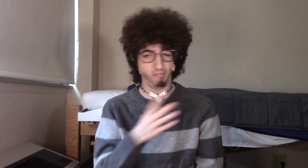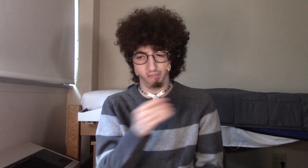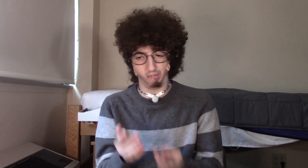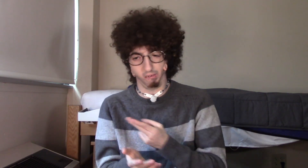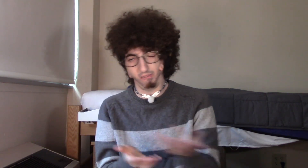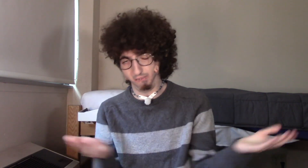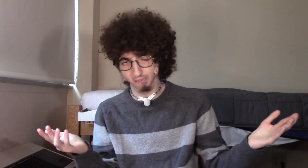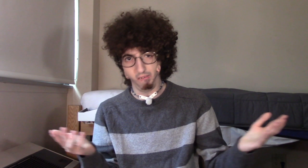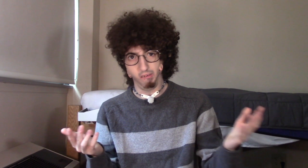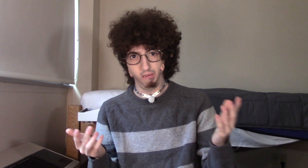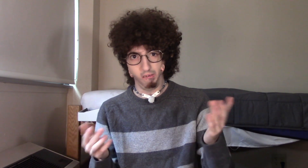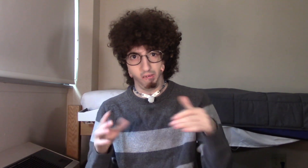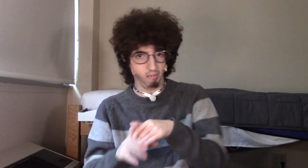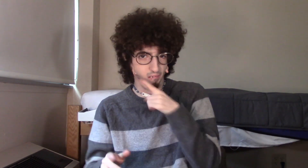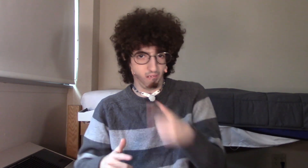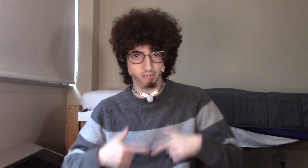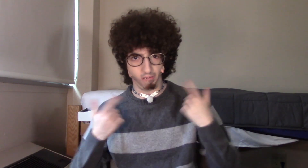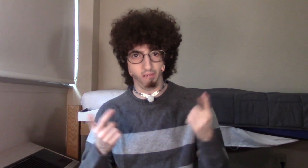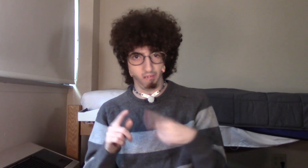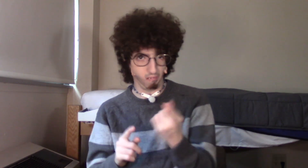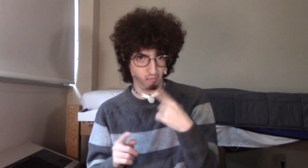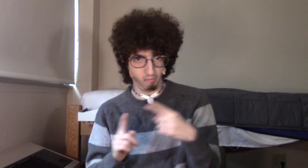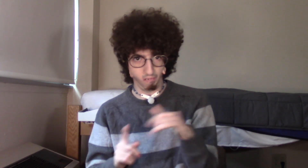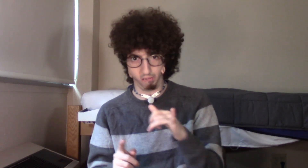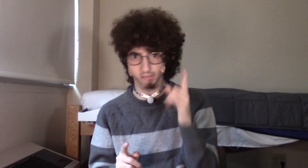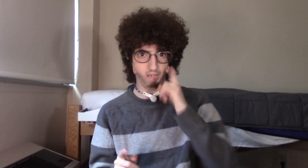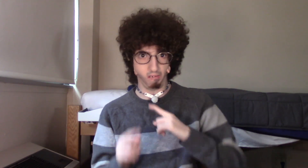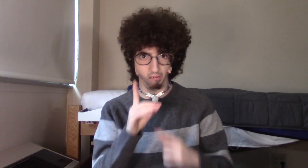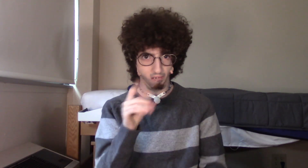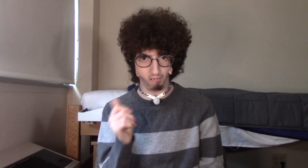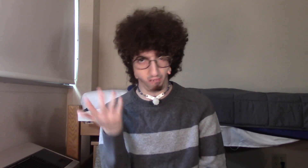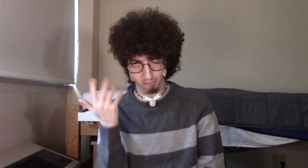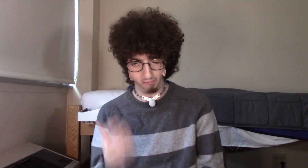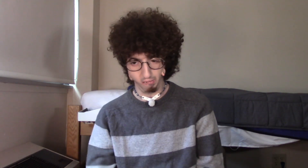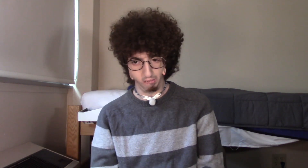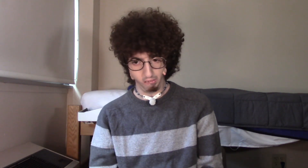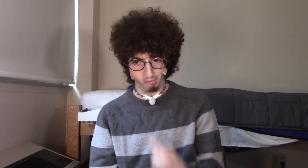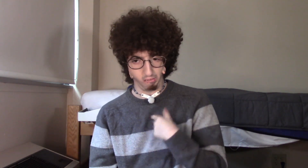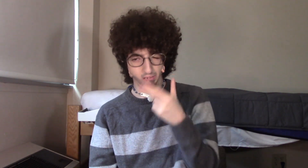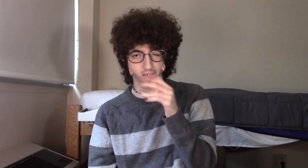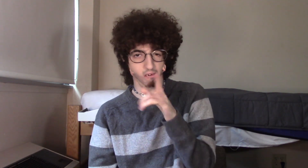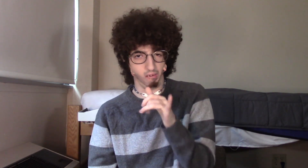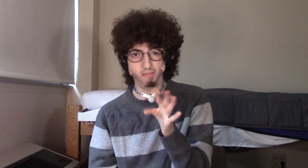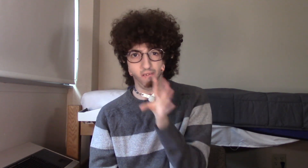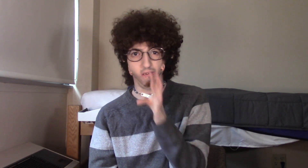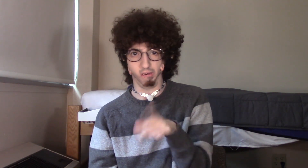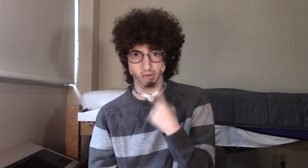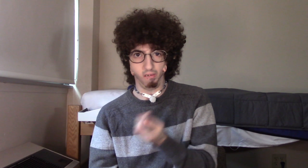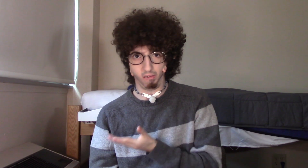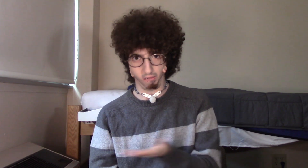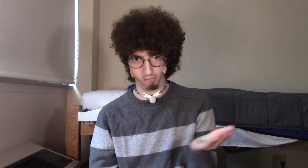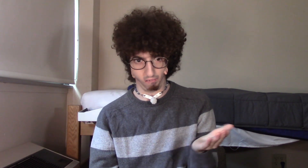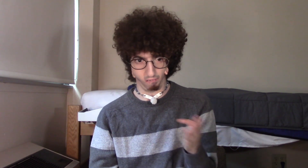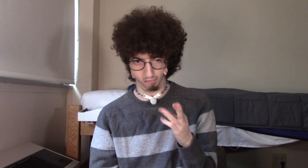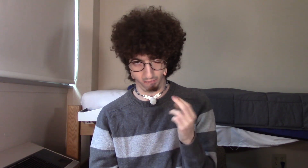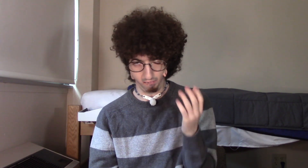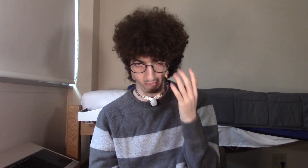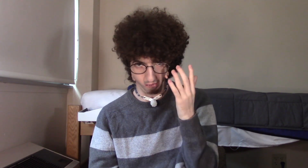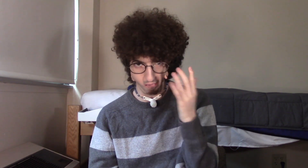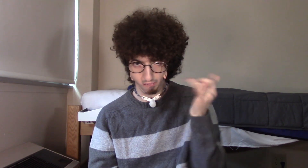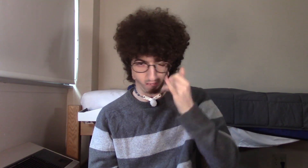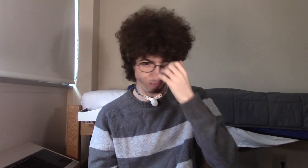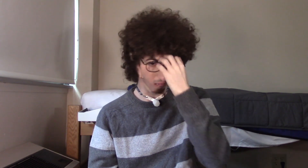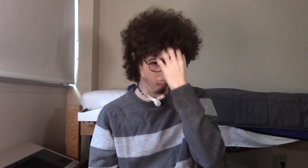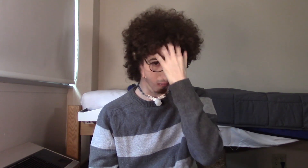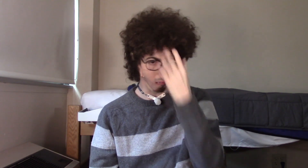and honestly in real life when it comes to being deaf or disabled, I hardly talk about those things y'know